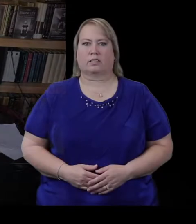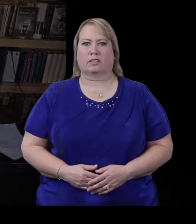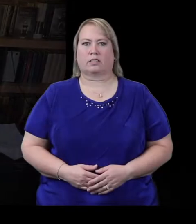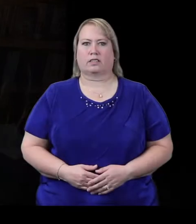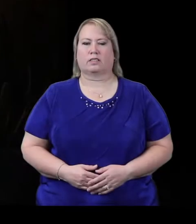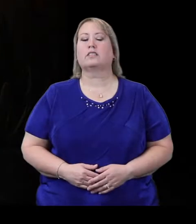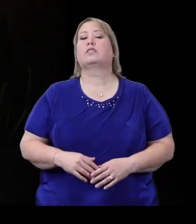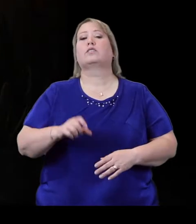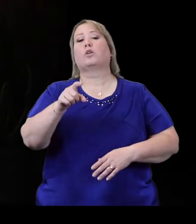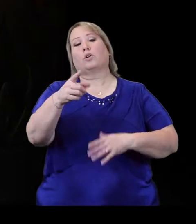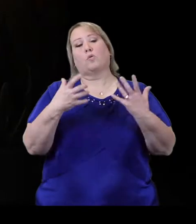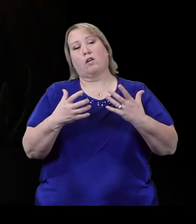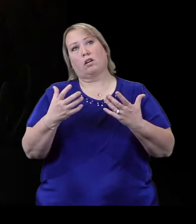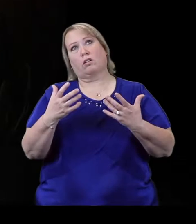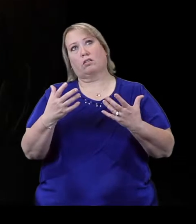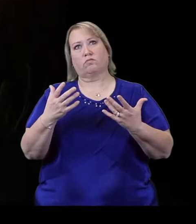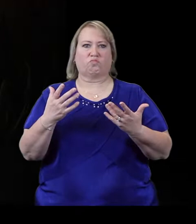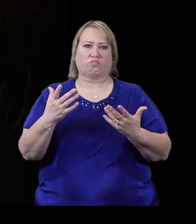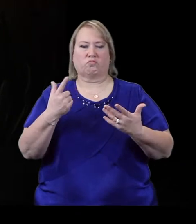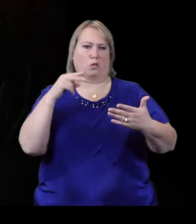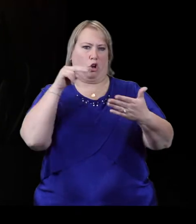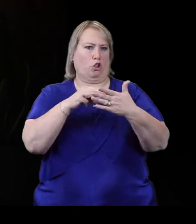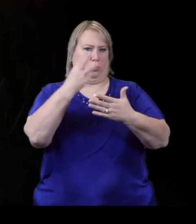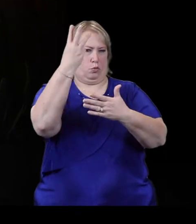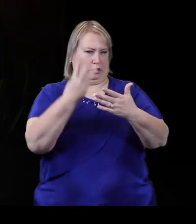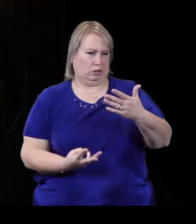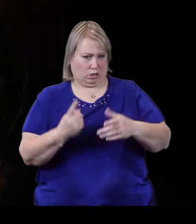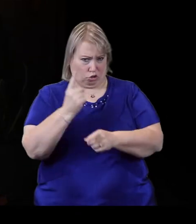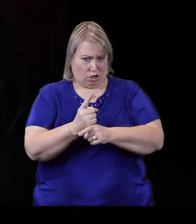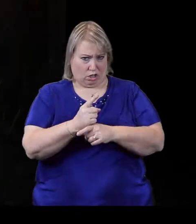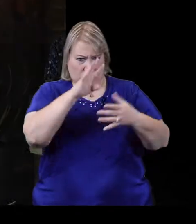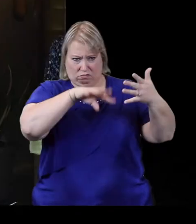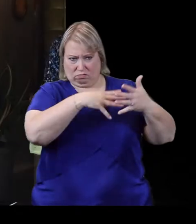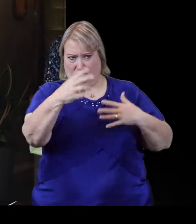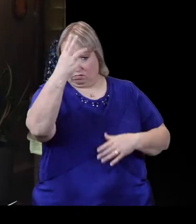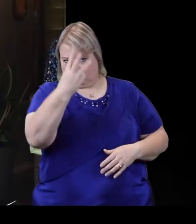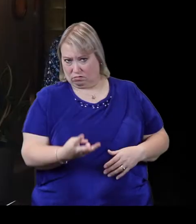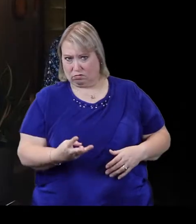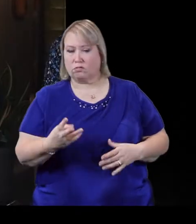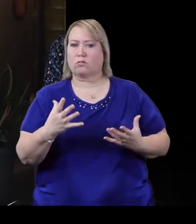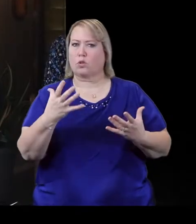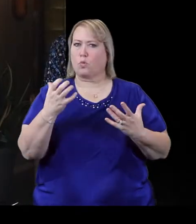You want to do the -- we want to -- we're looking at the Wednesday right, the 21st at 3:30?